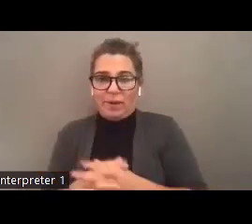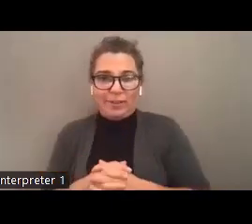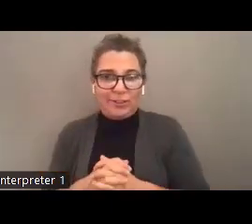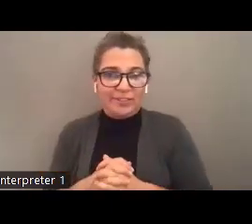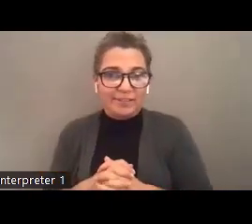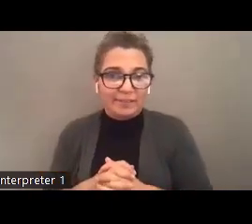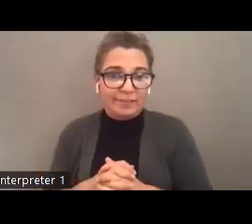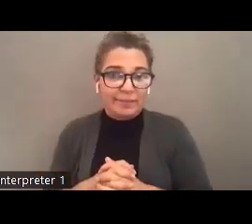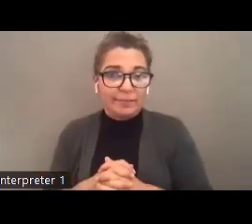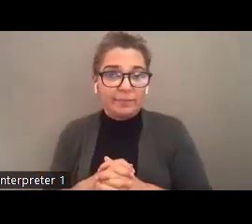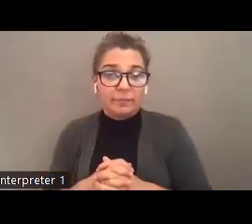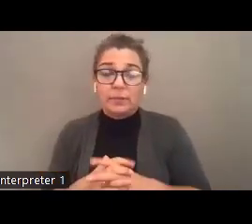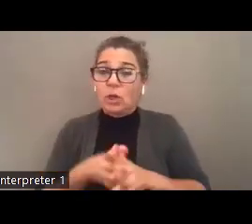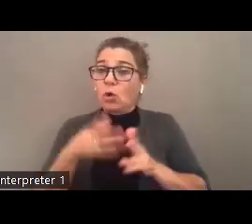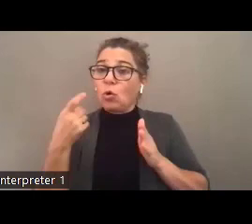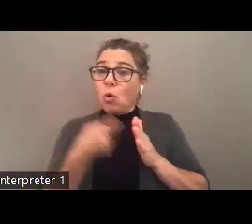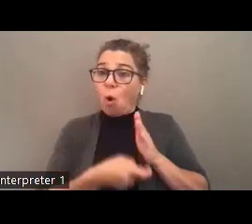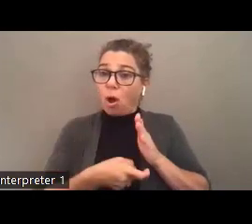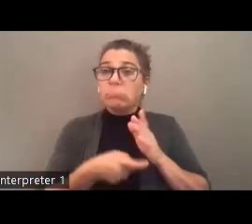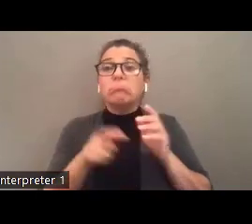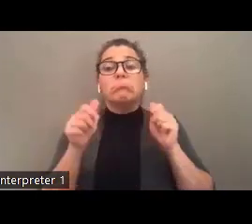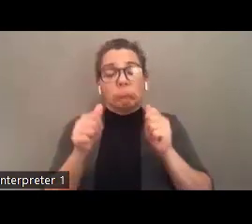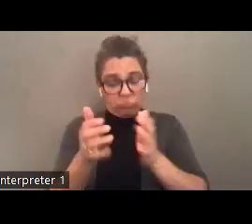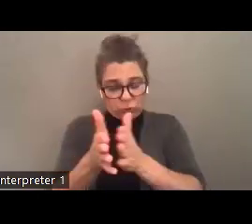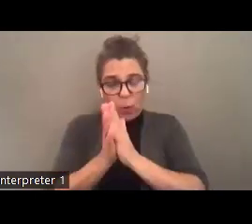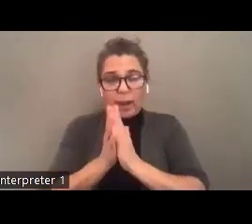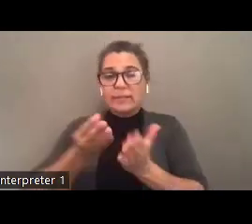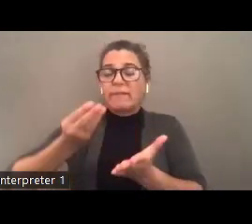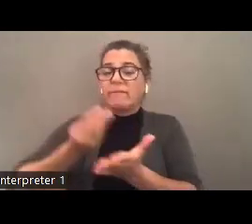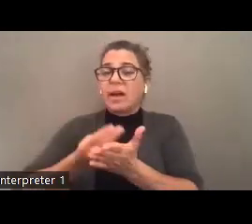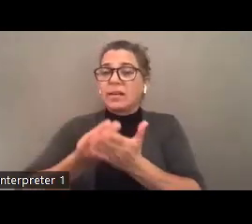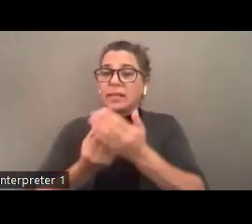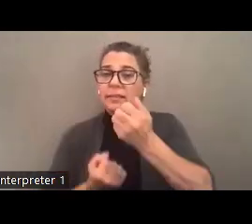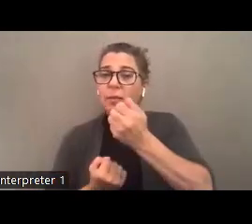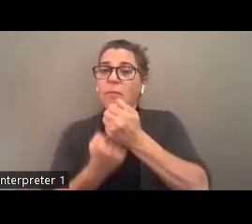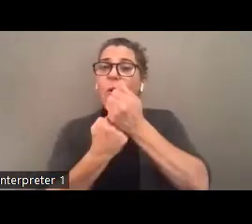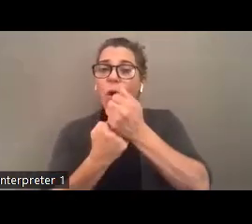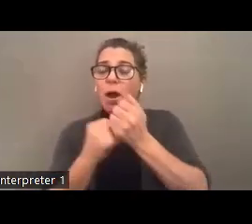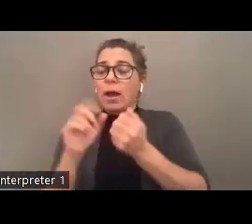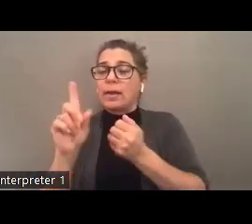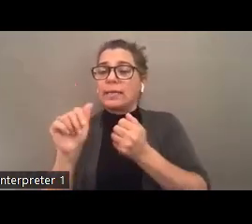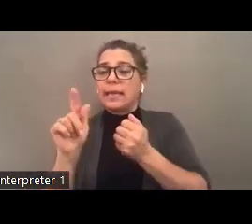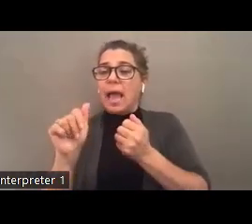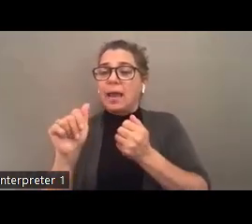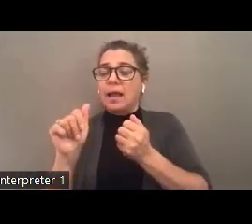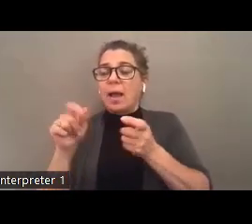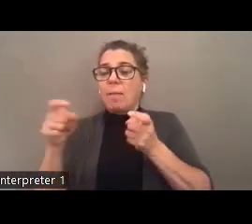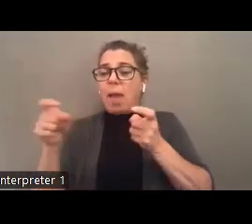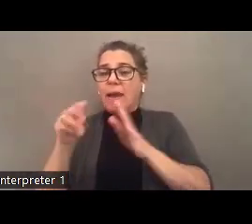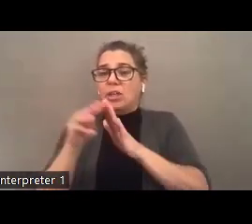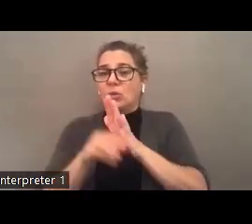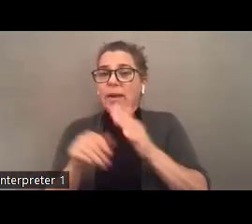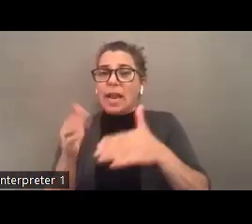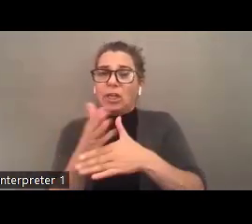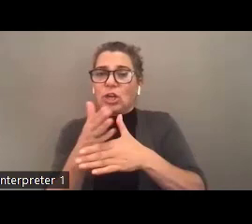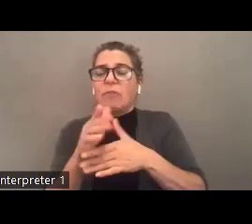Regarding costs, you are allowed to request funding to support the data management and sharing activities that you describe in your plan.